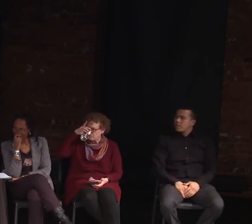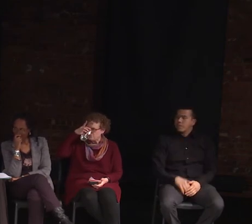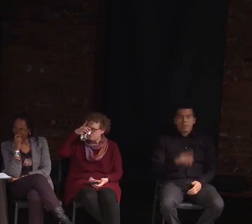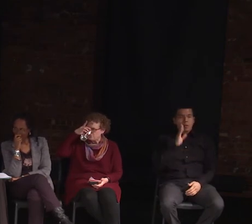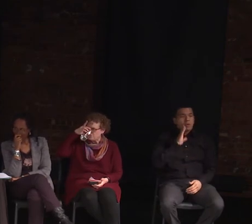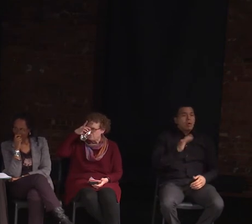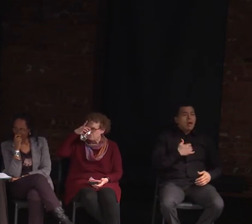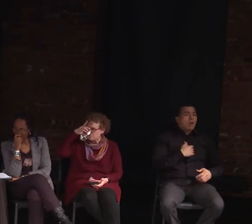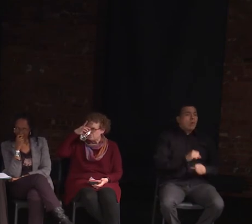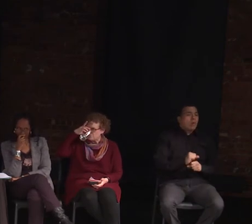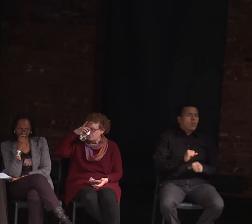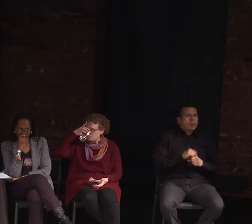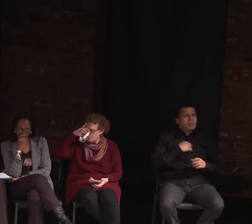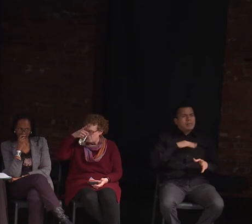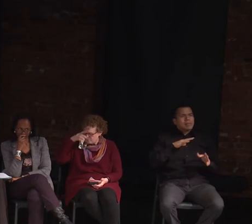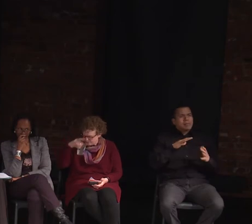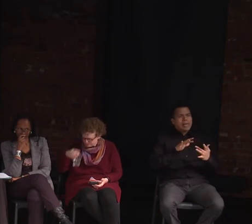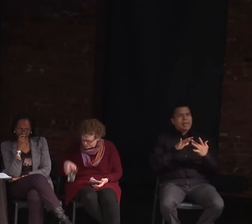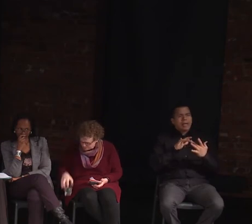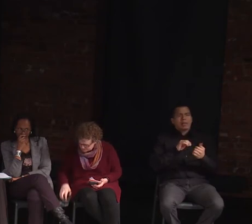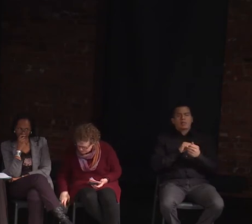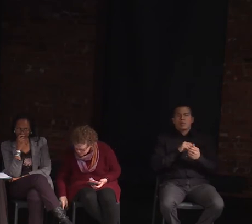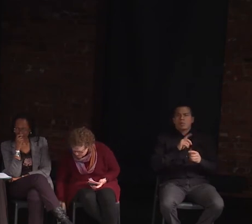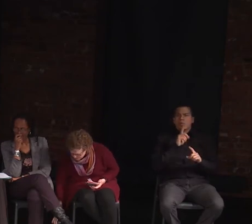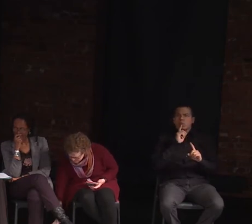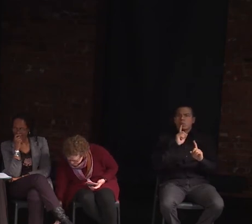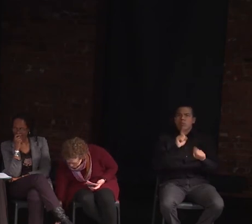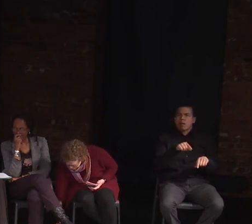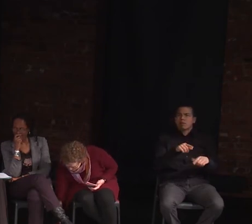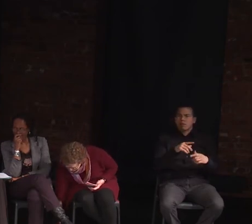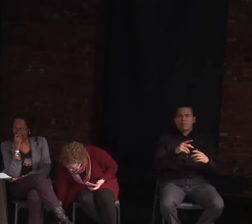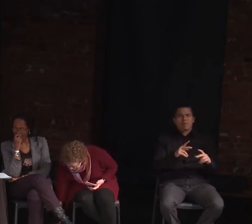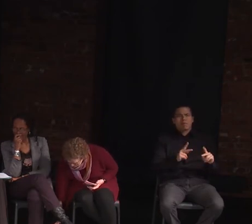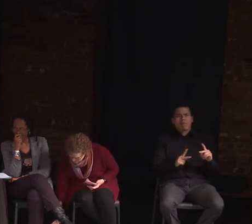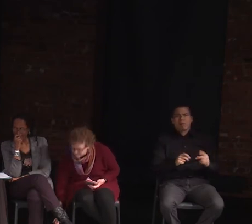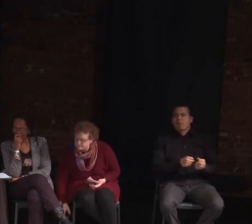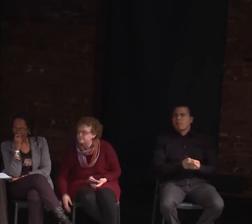philanthropy, so we made the grants we talked about earlier.